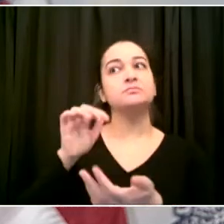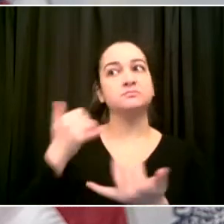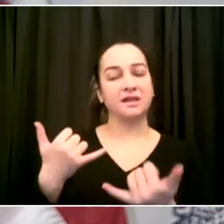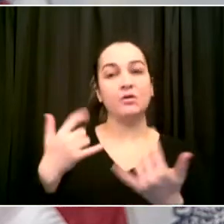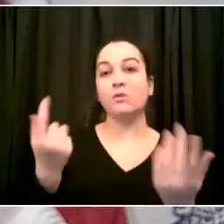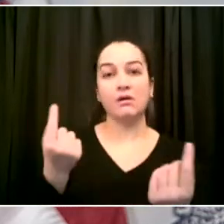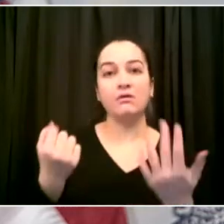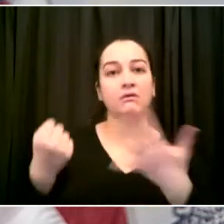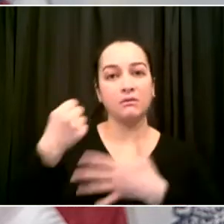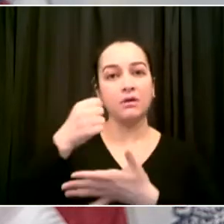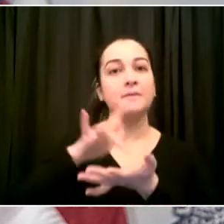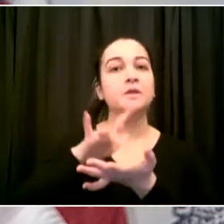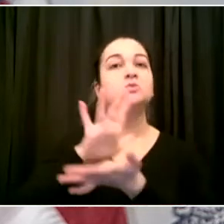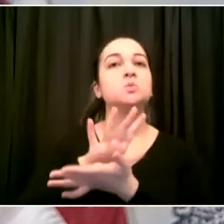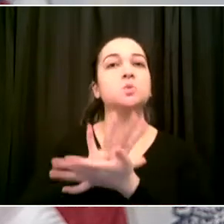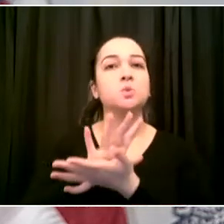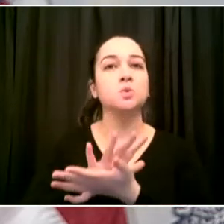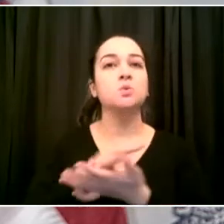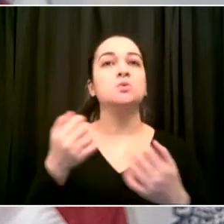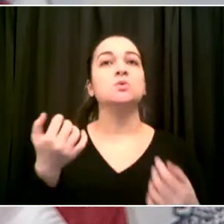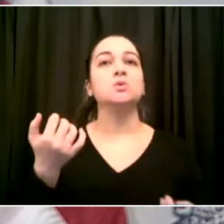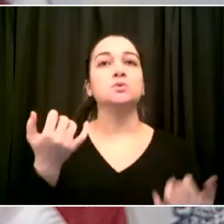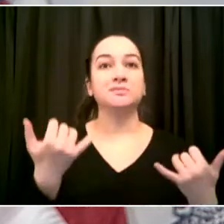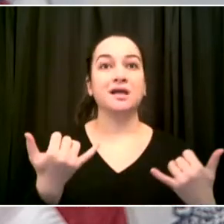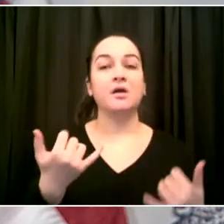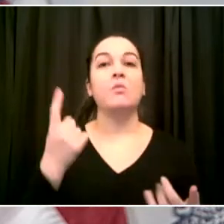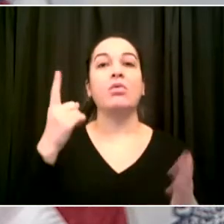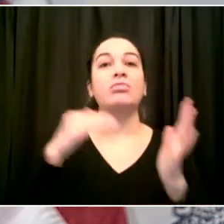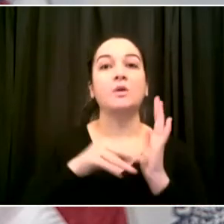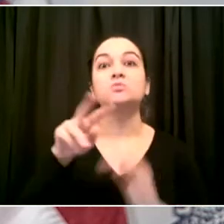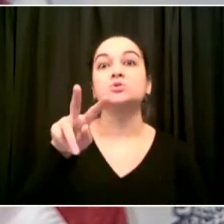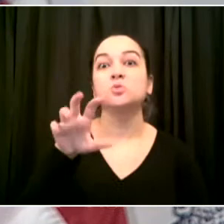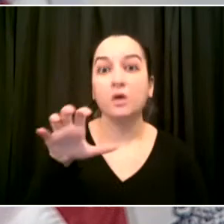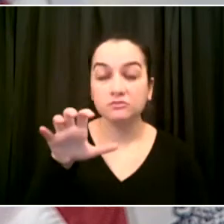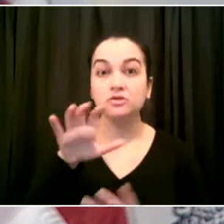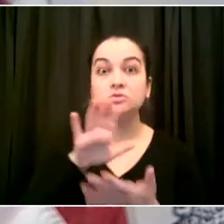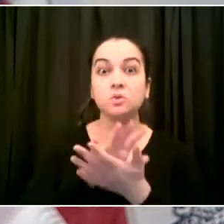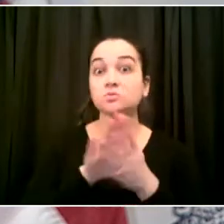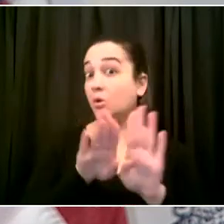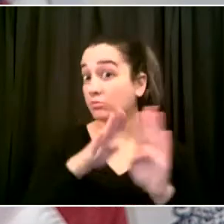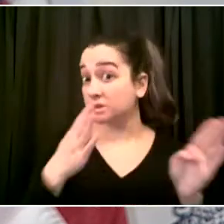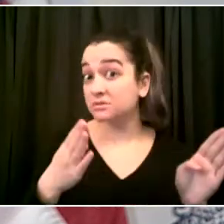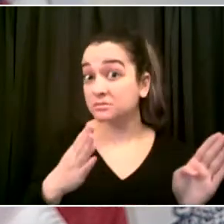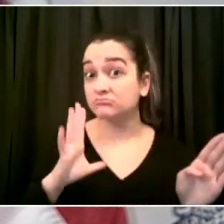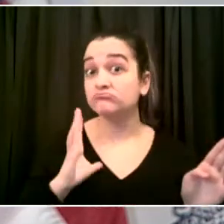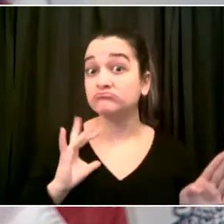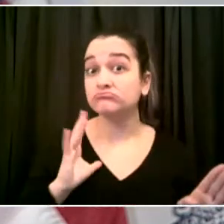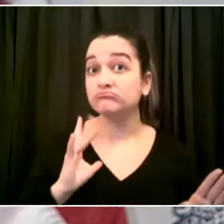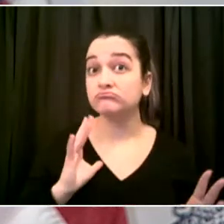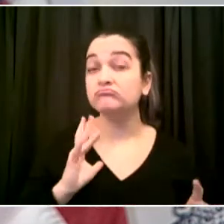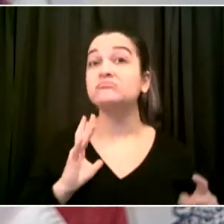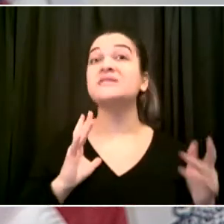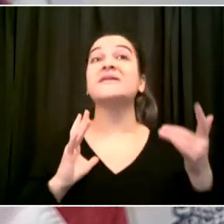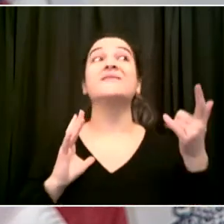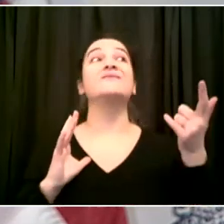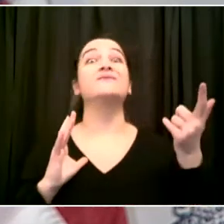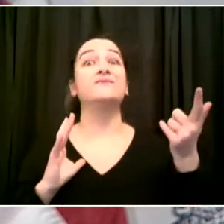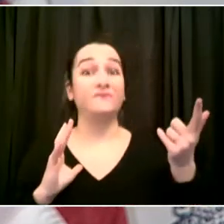MIDDLE SCHOOLS AND BRING THEM BACK STRONG THAT'S FANTASTIC.